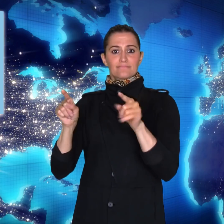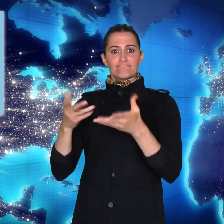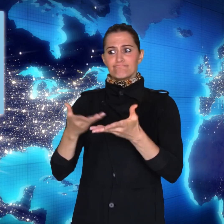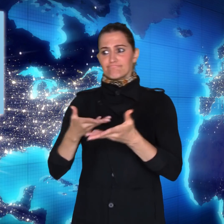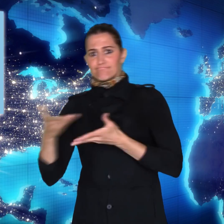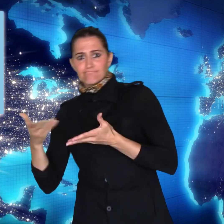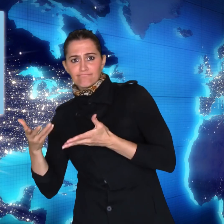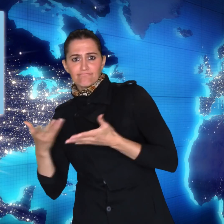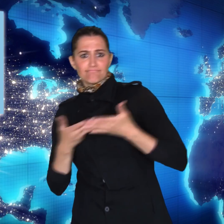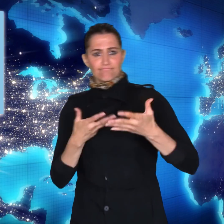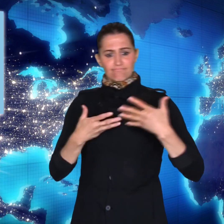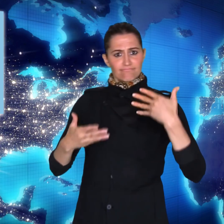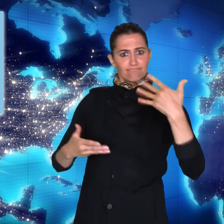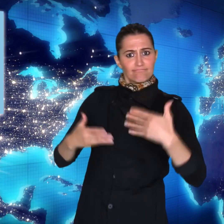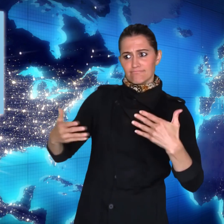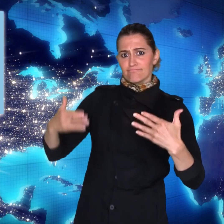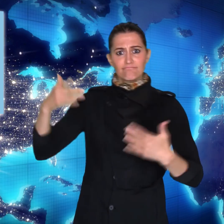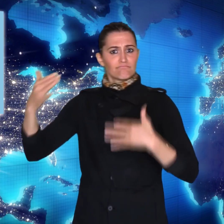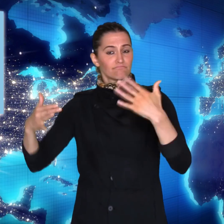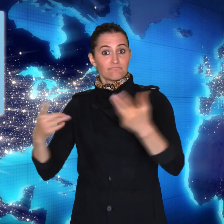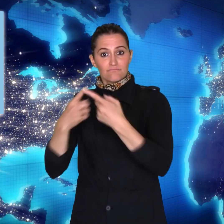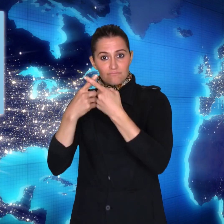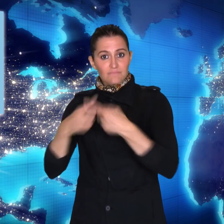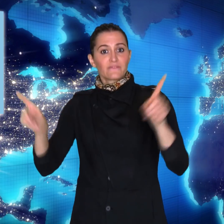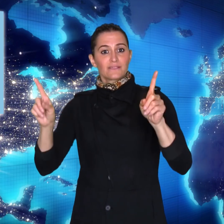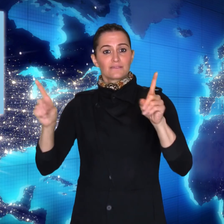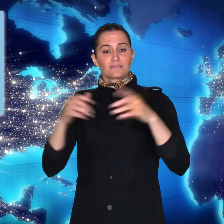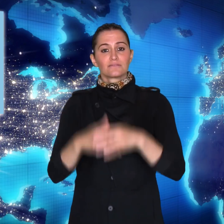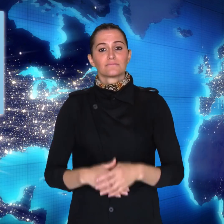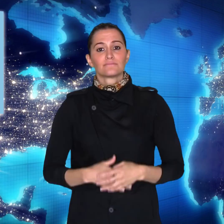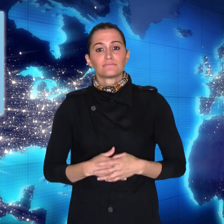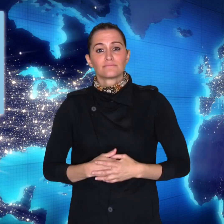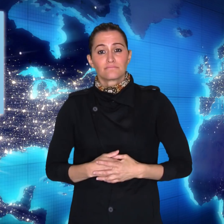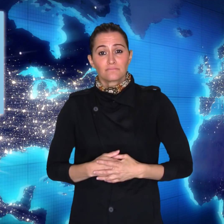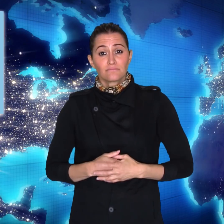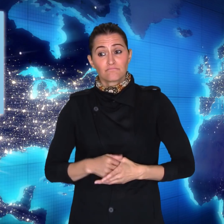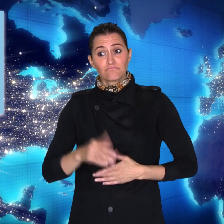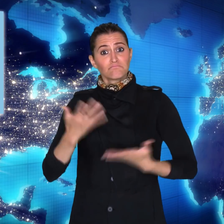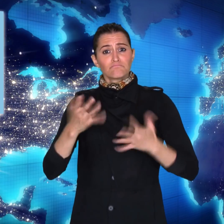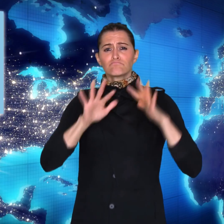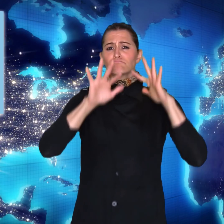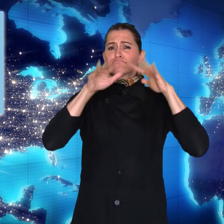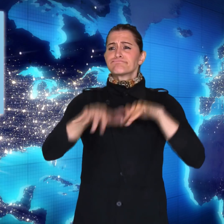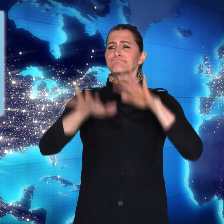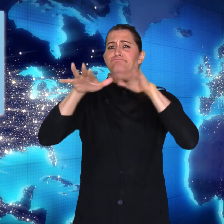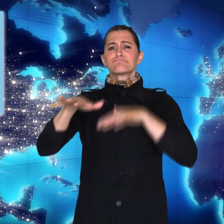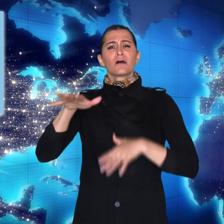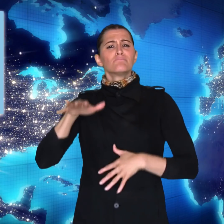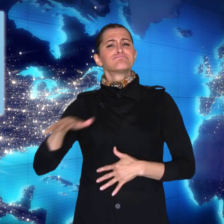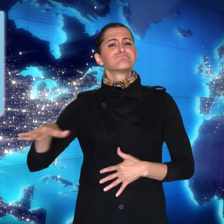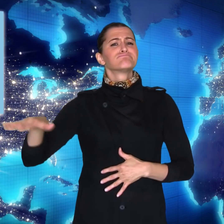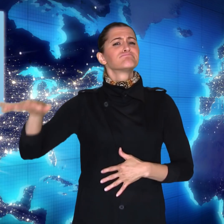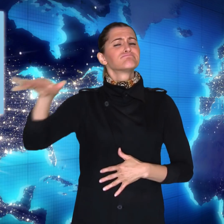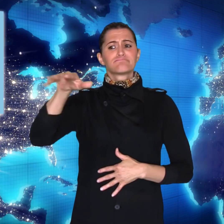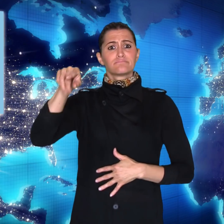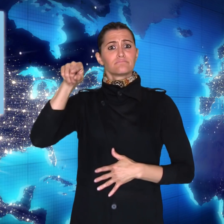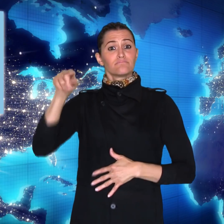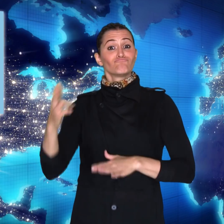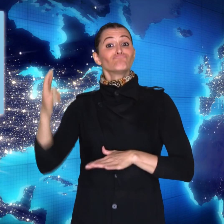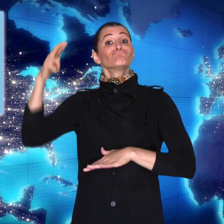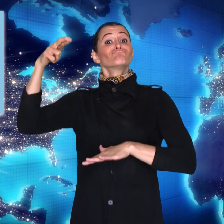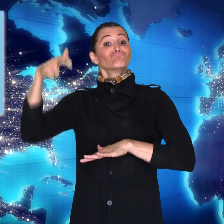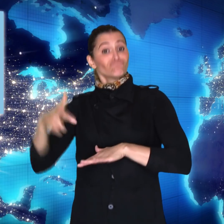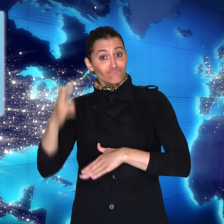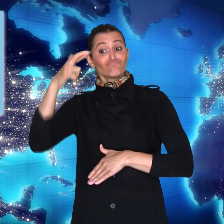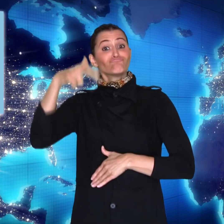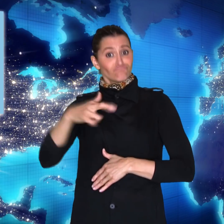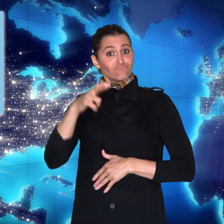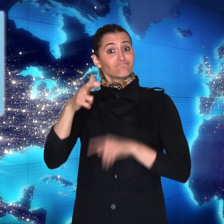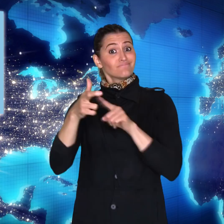Dolphins who are cared for are not as